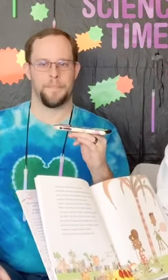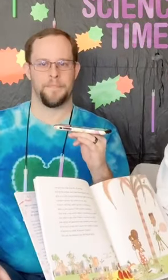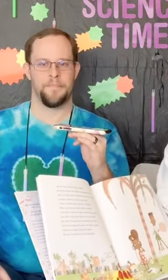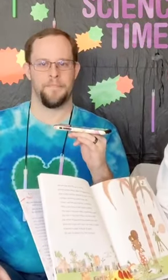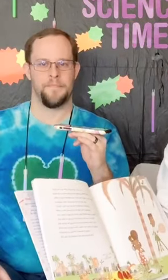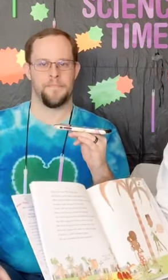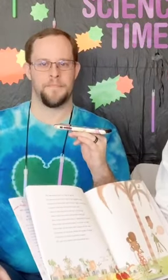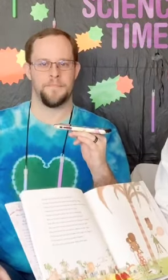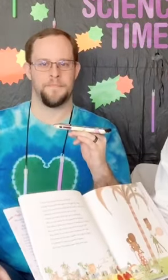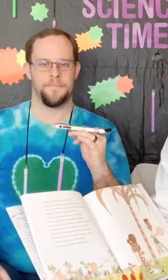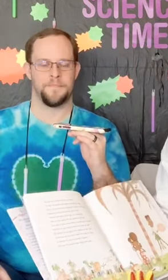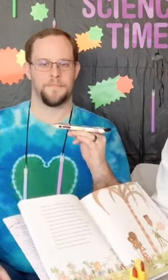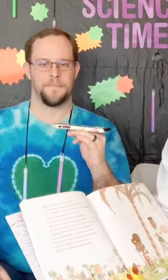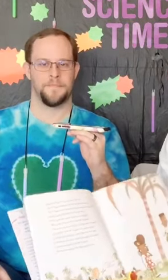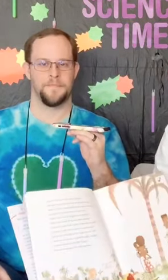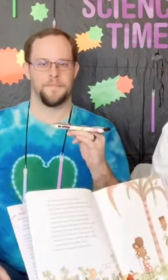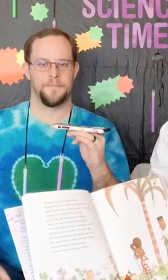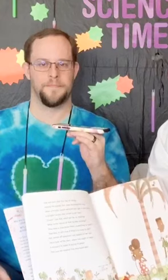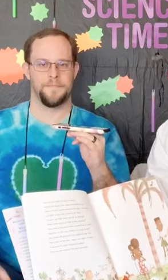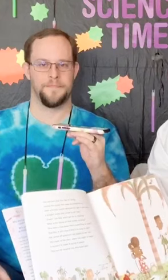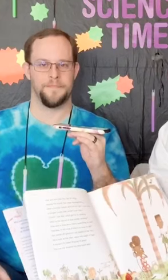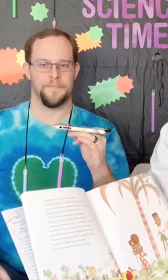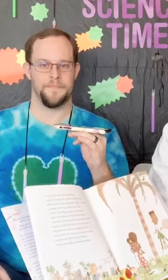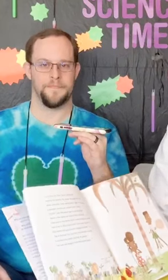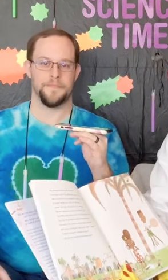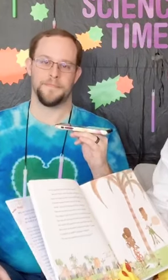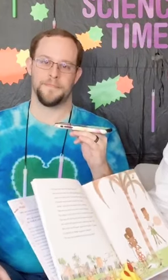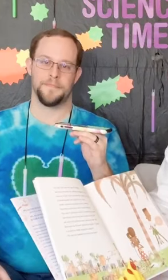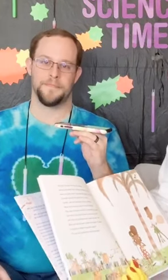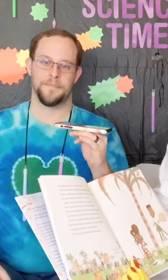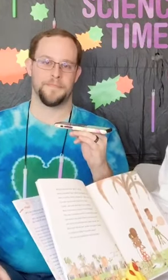testing the sounds that make mockingbirds sing.